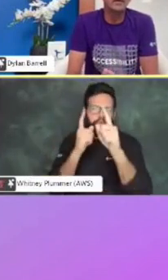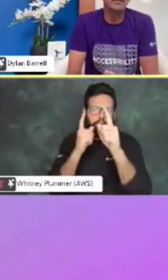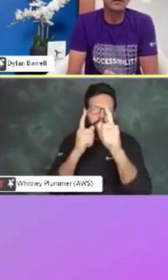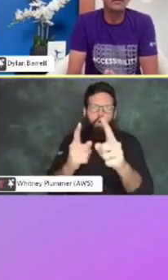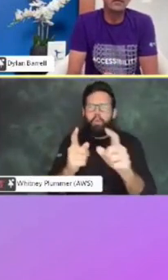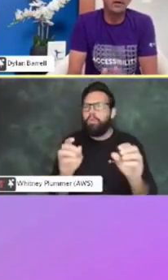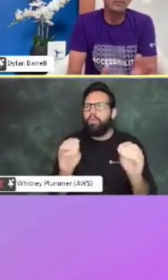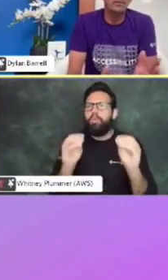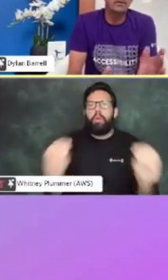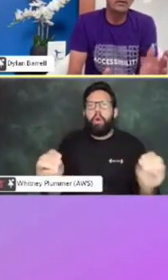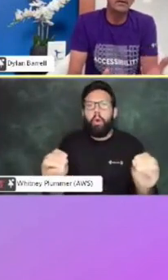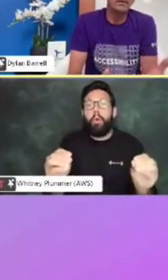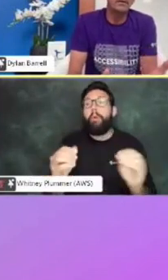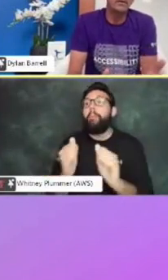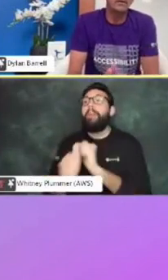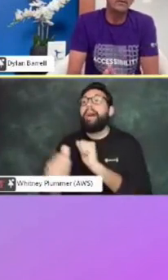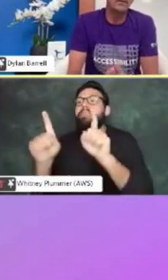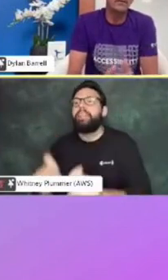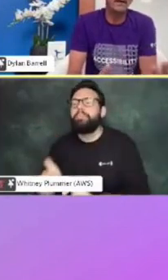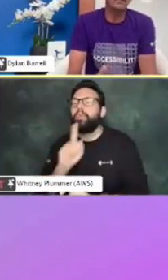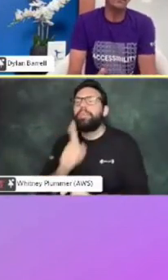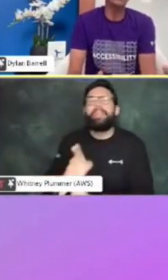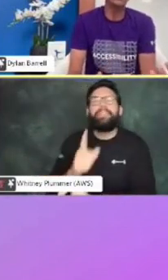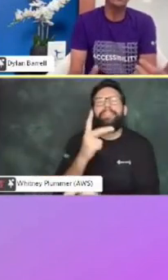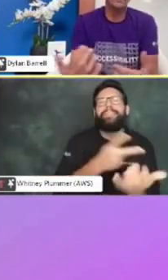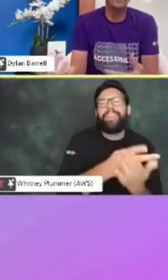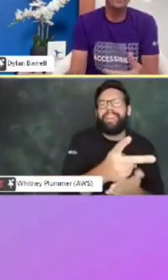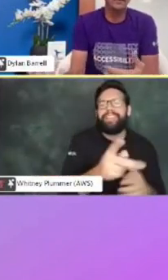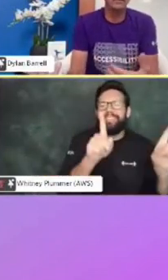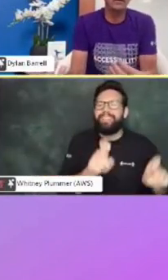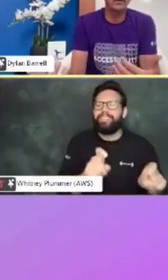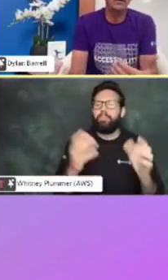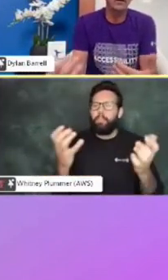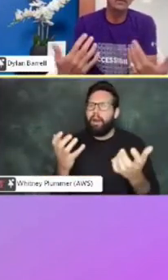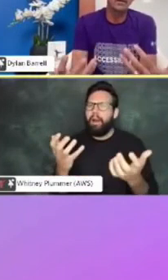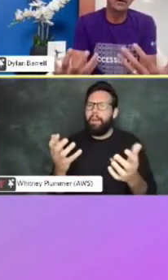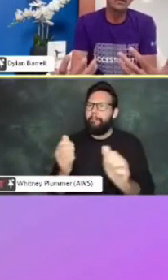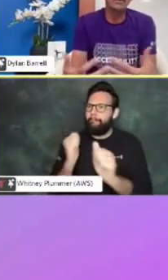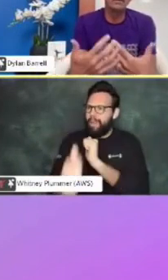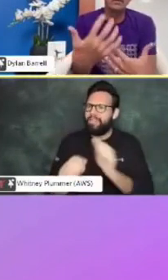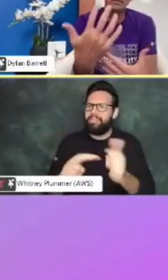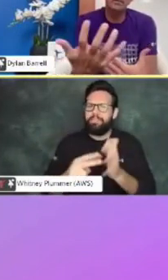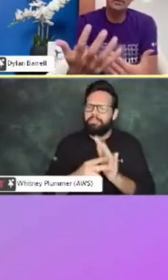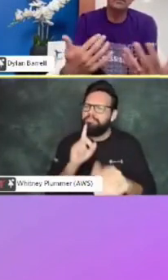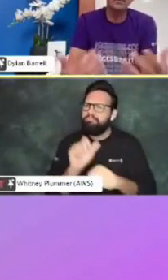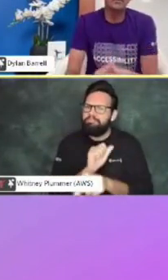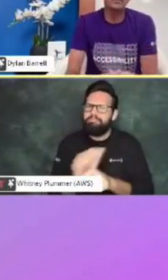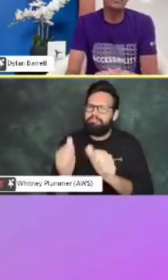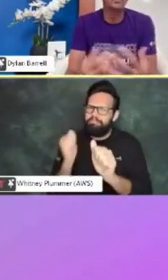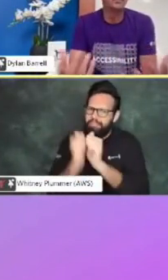So for example, two examples of that are focus indicators and color contrast. We know we can use the machine vision